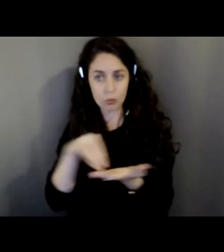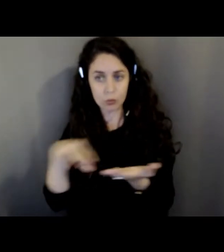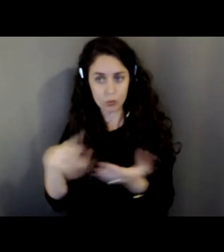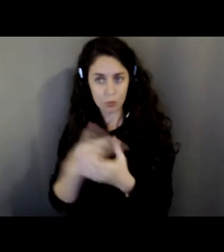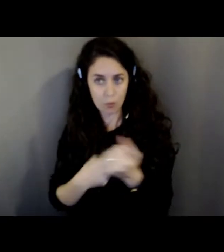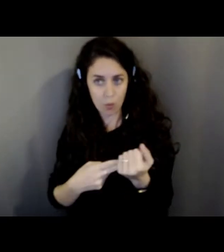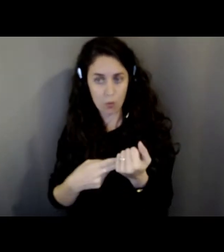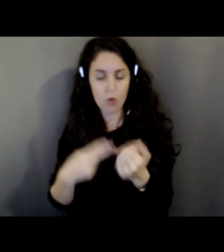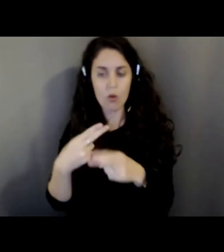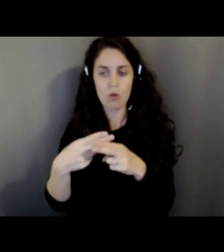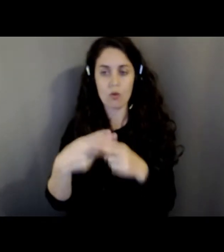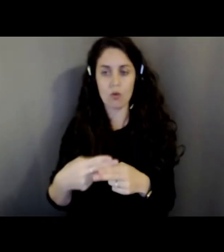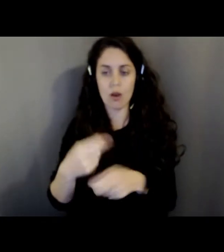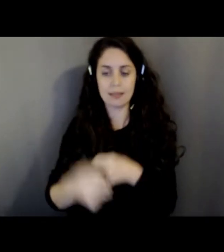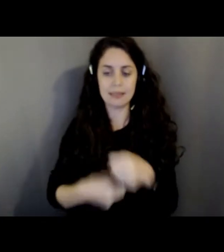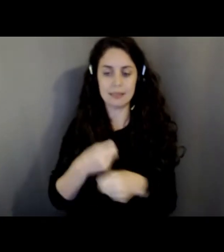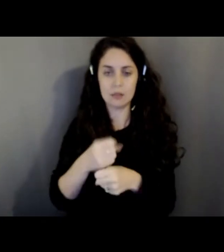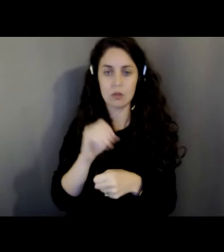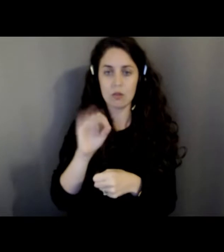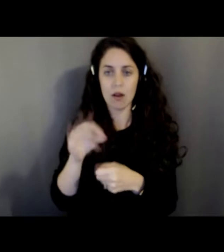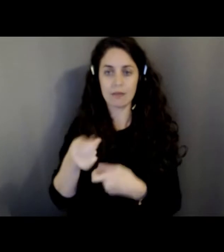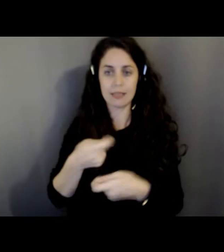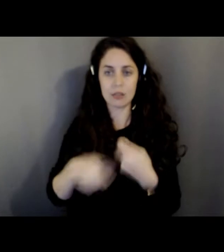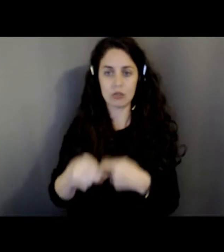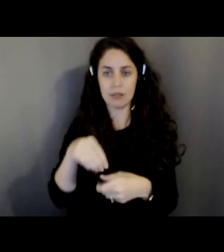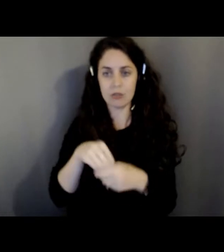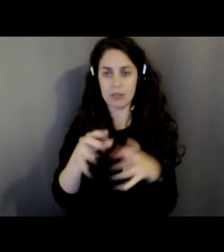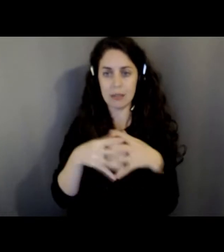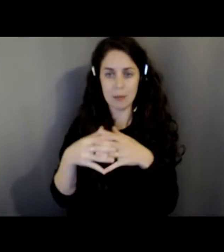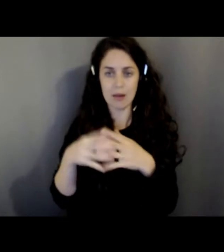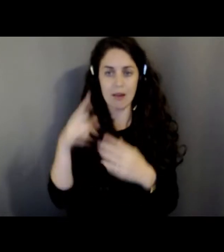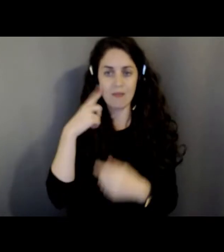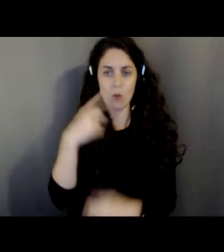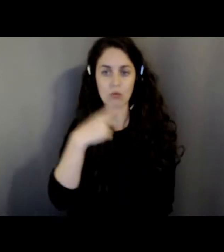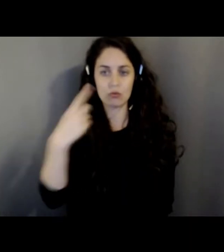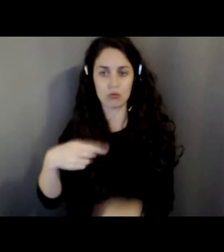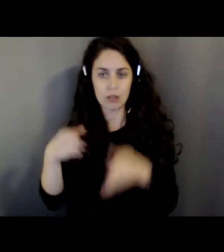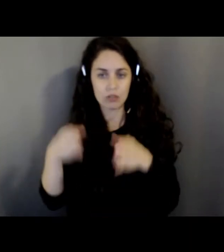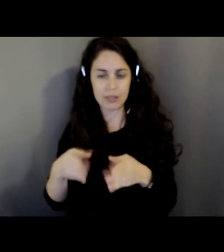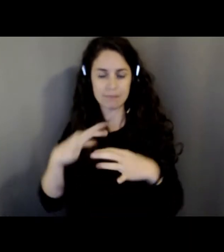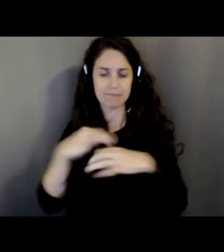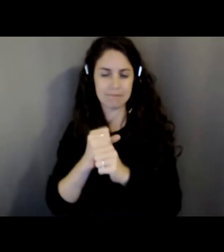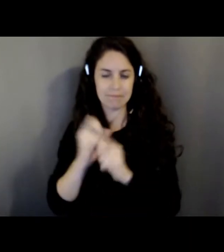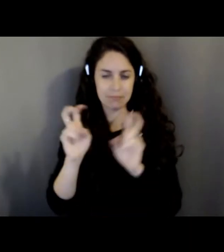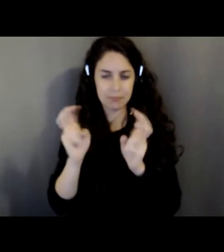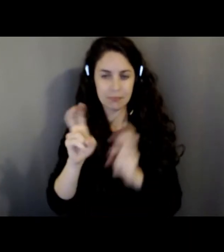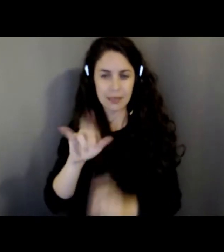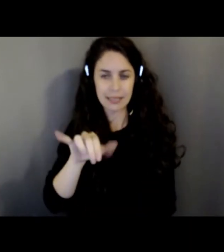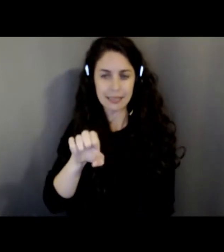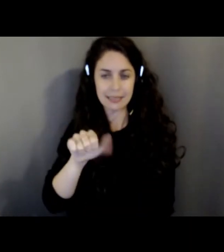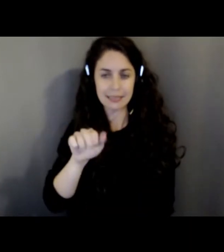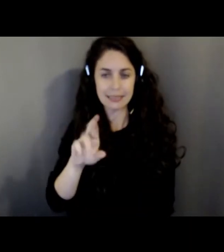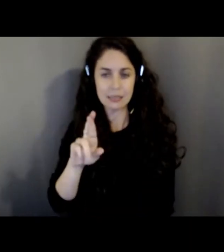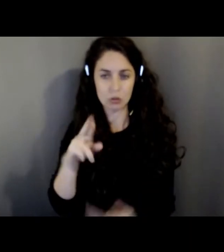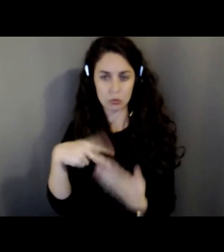of Exchange in America for Russians or the YEAR Program. And MIUSA, in addition to these three